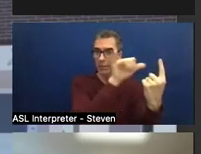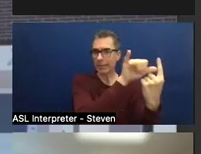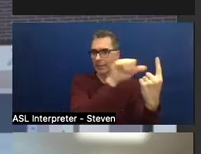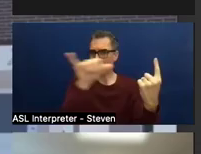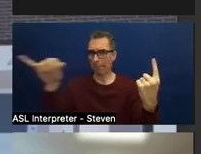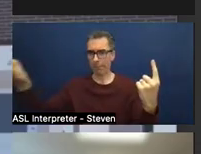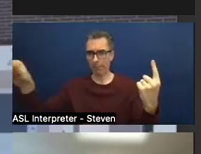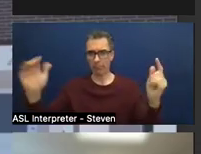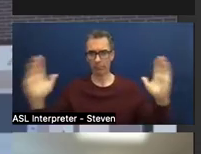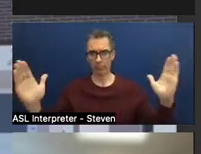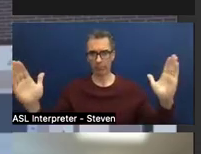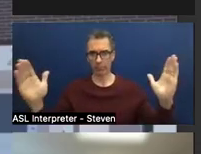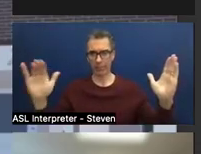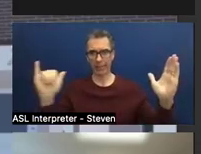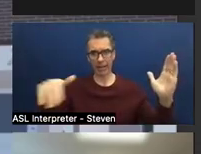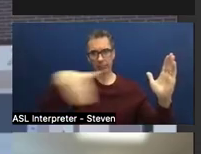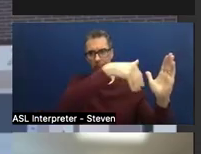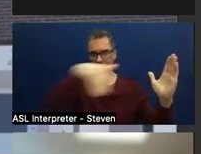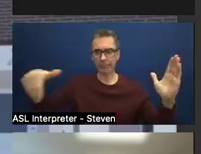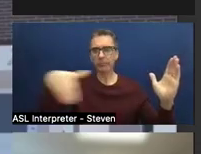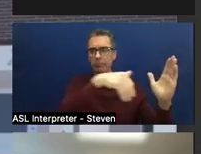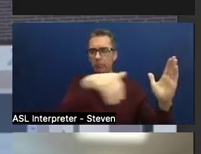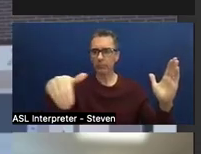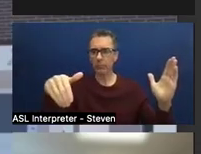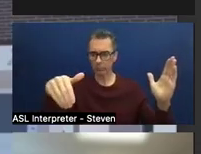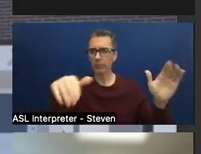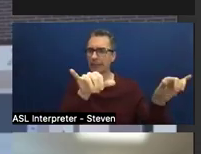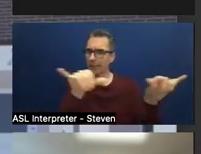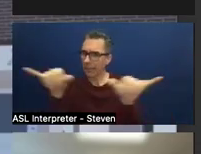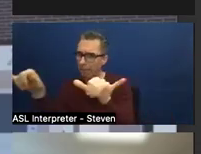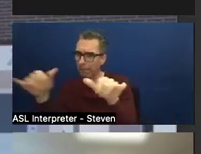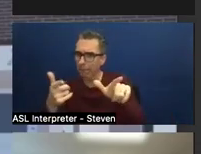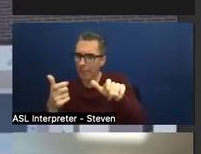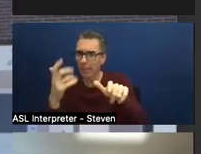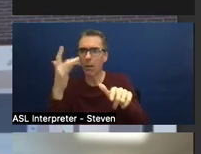speed limits across the corridor because people, and also I know that Westminster is gonna be developing